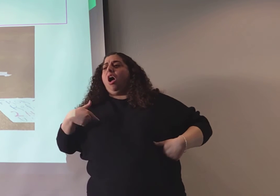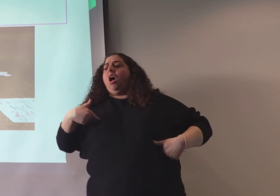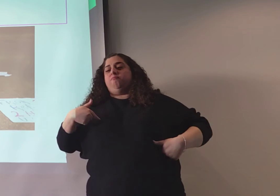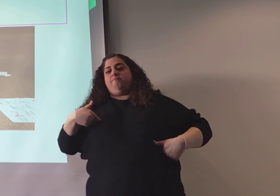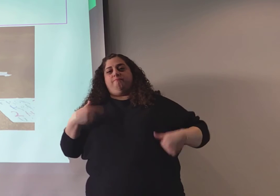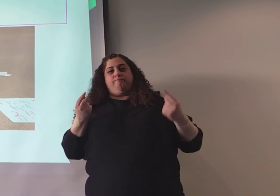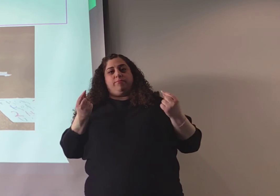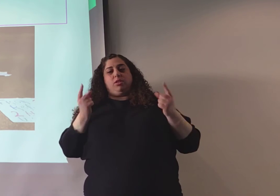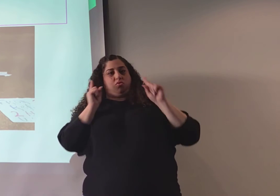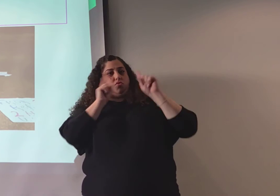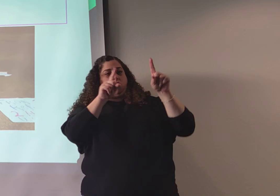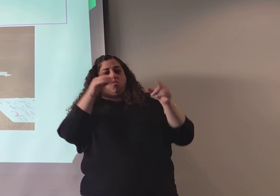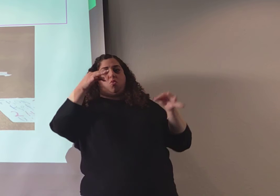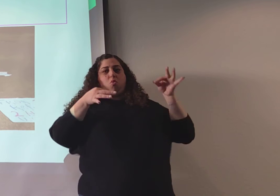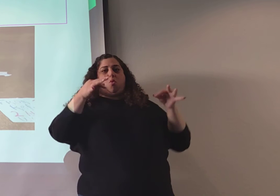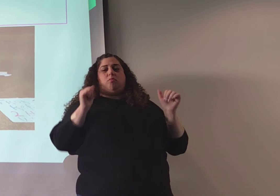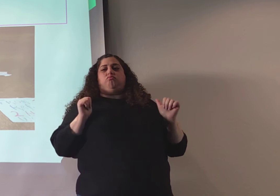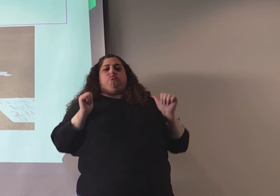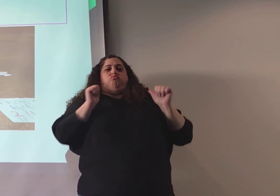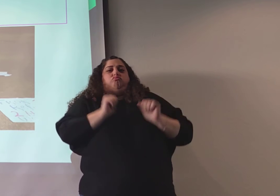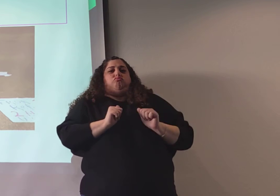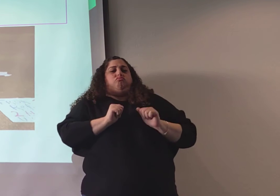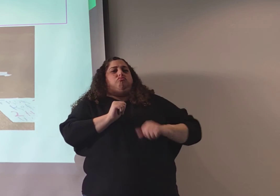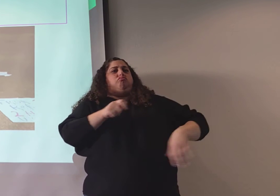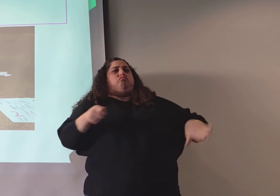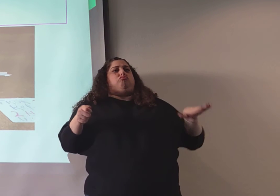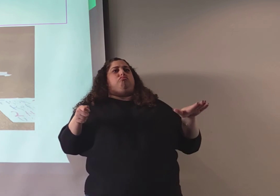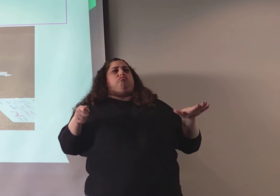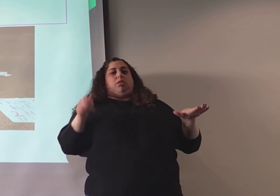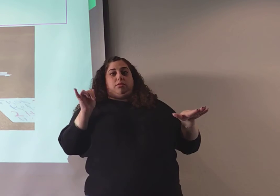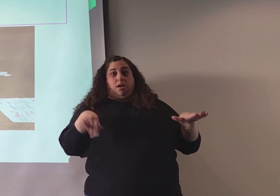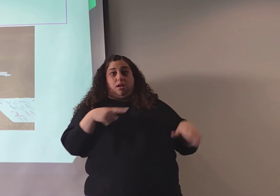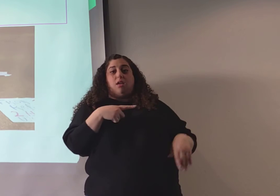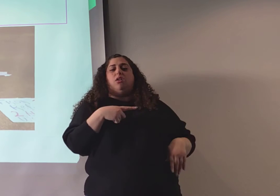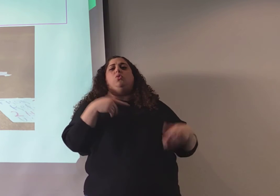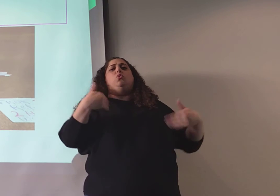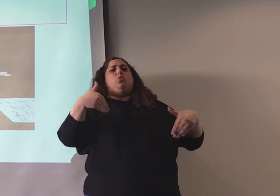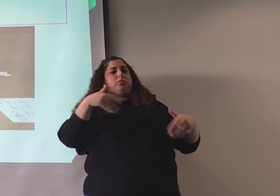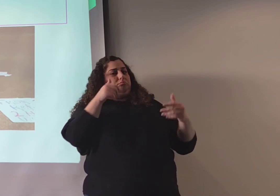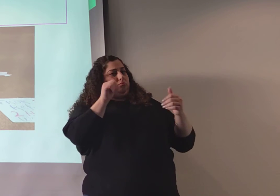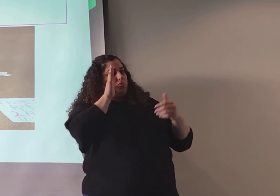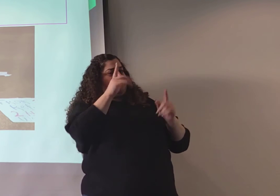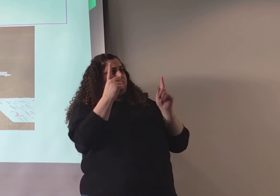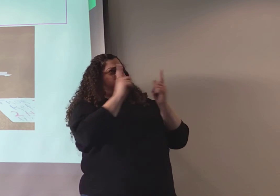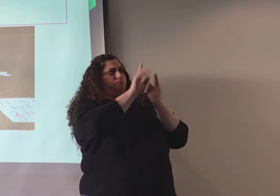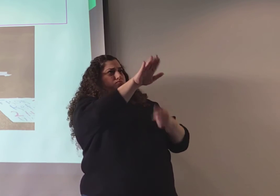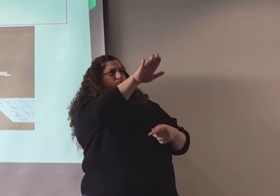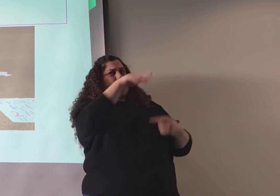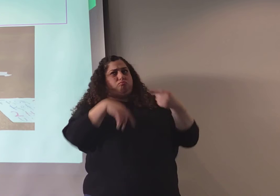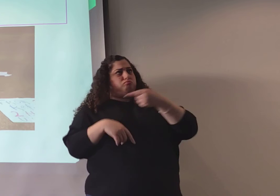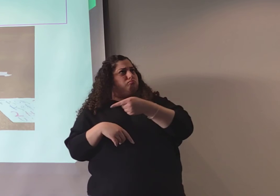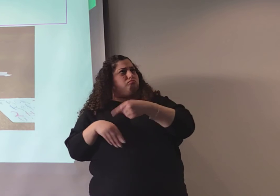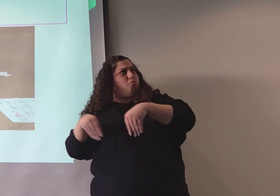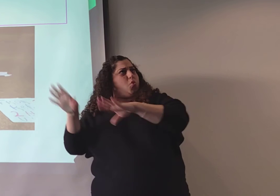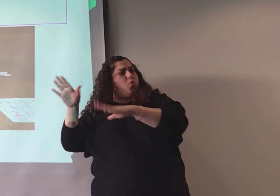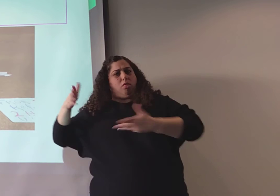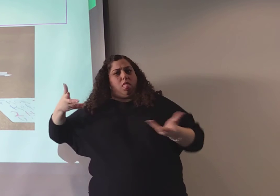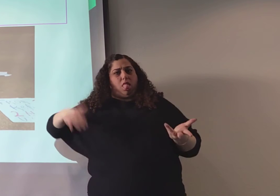That means that you have to go to the downtown courthouse and file what's called an answer,